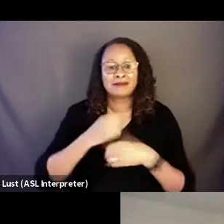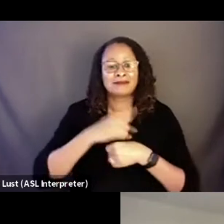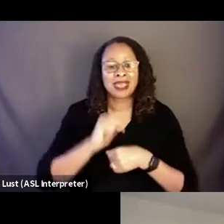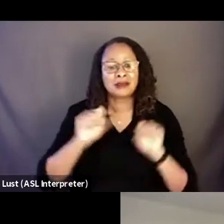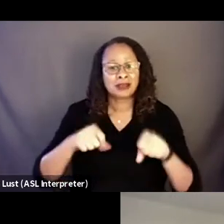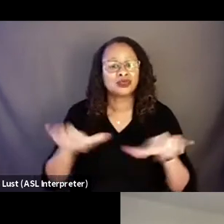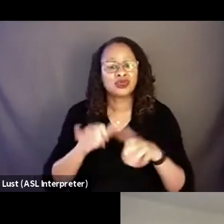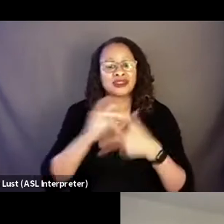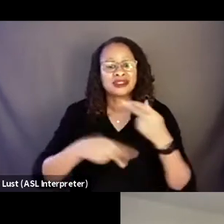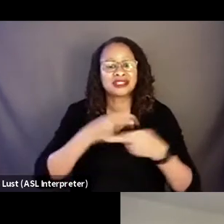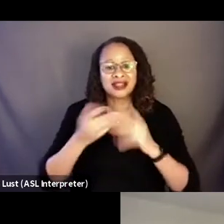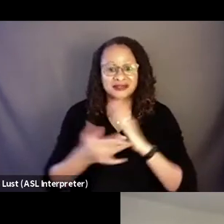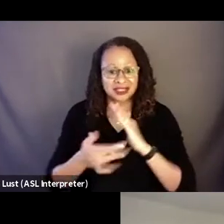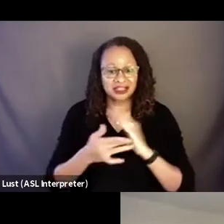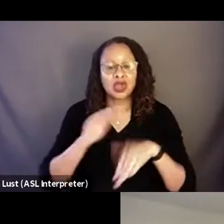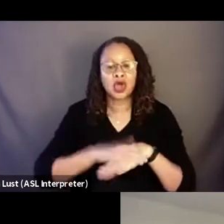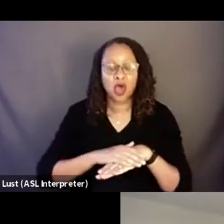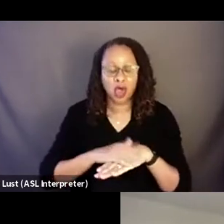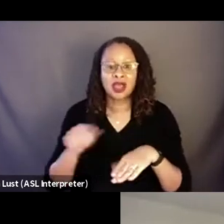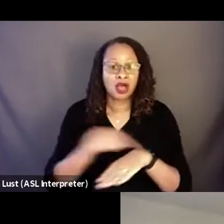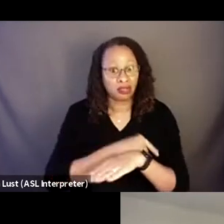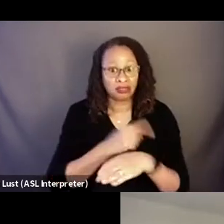on a feature-length film at this high resolution,